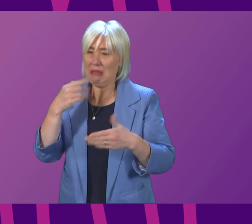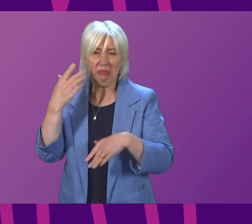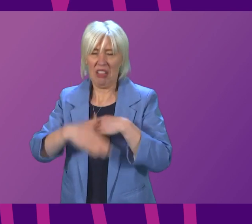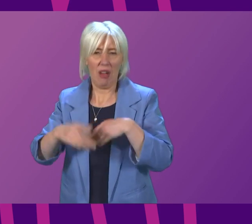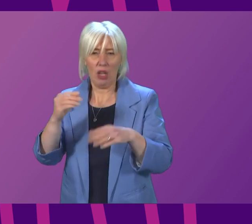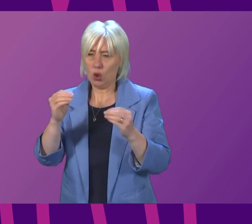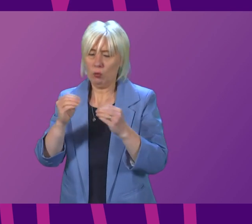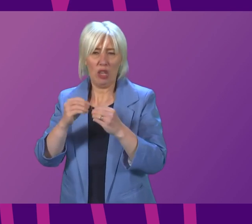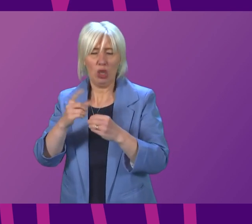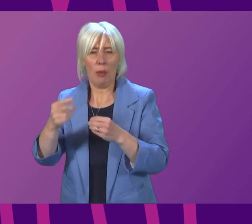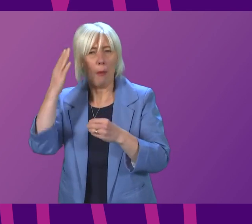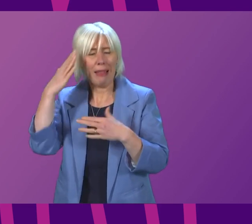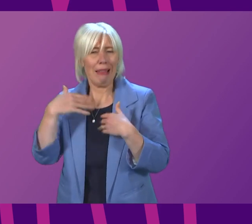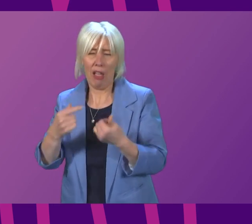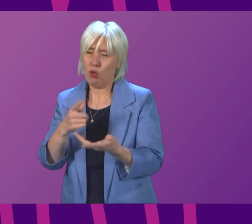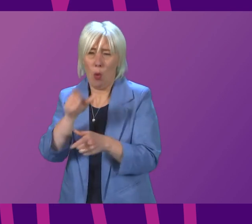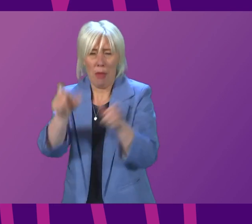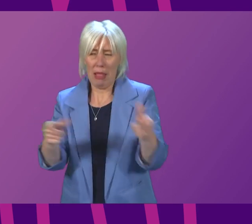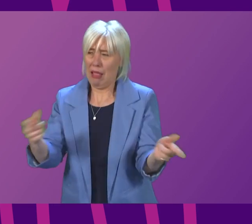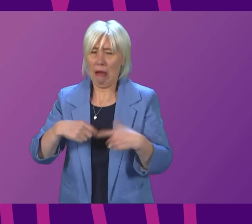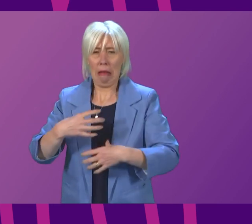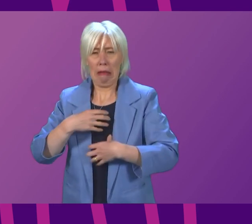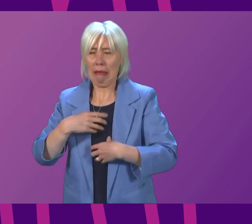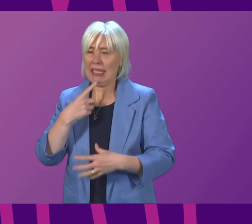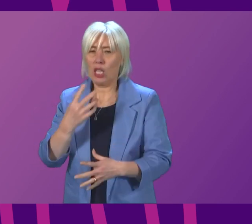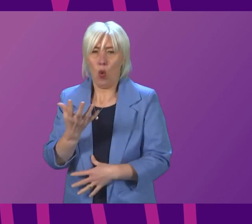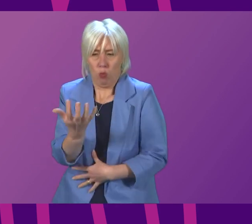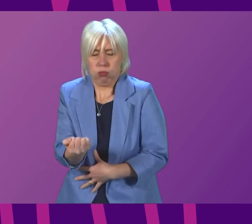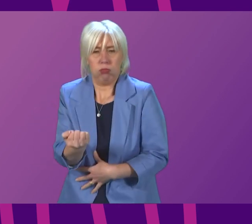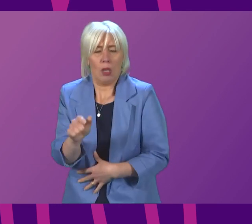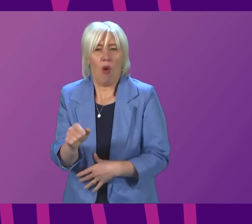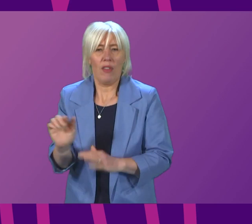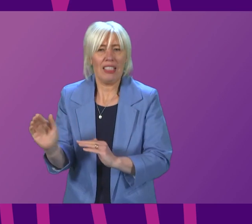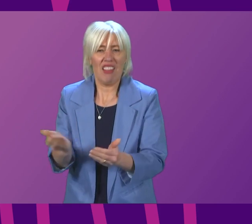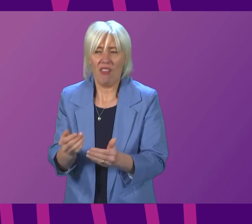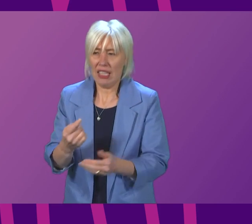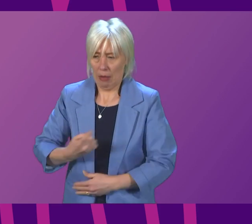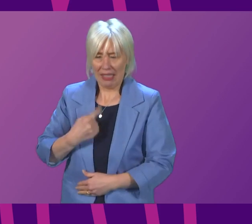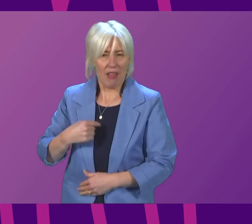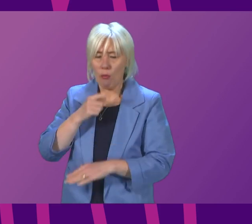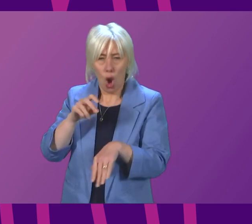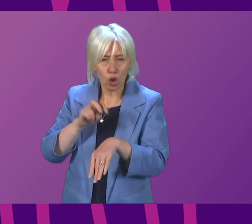It is very scary for someone who is not a doctor and cannot decide whether they are